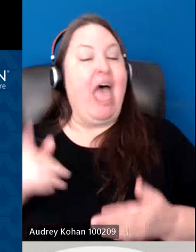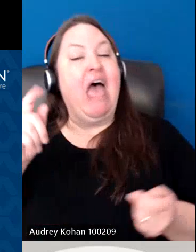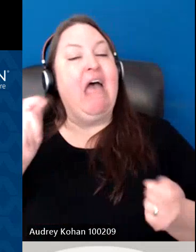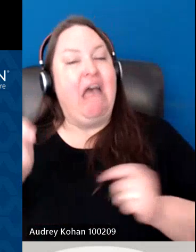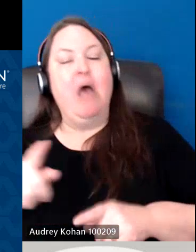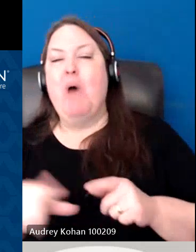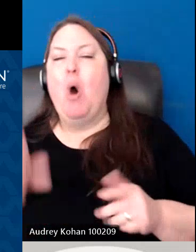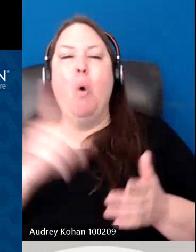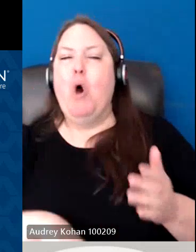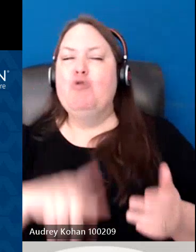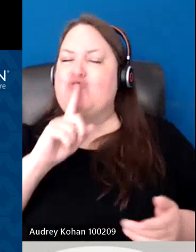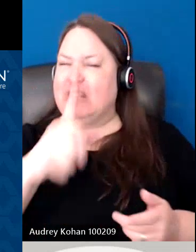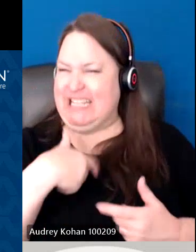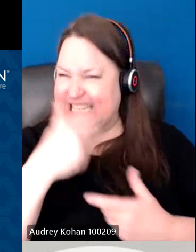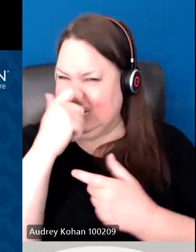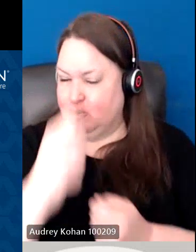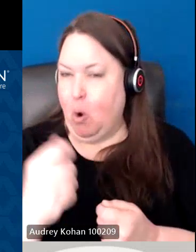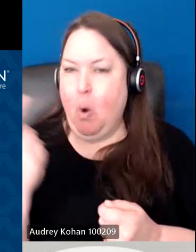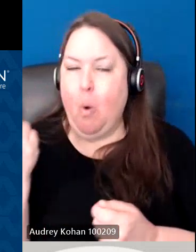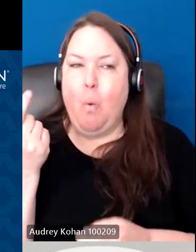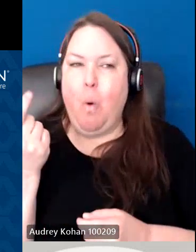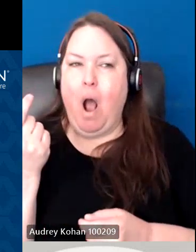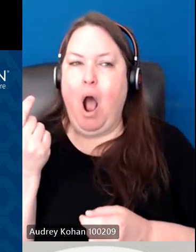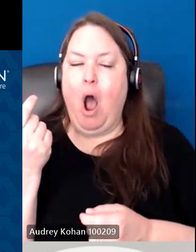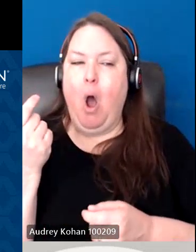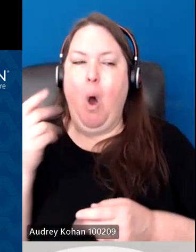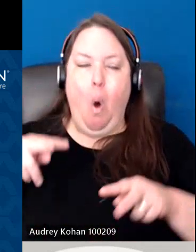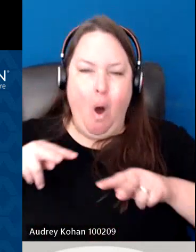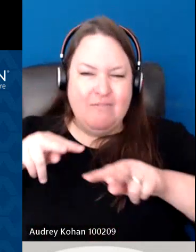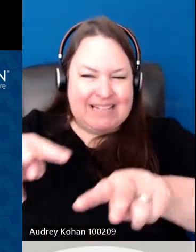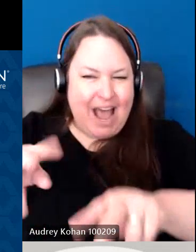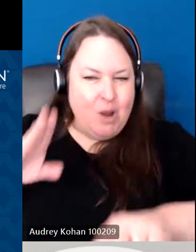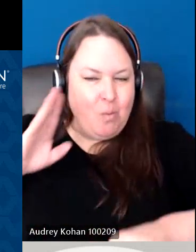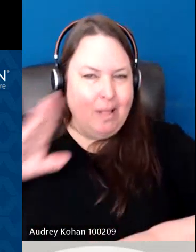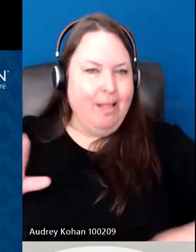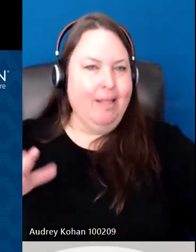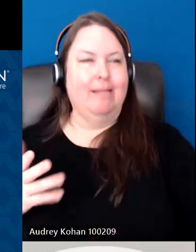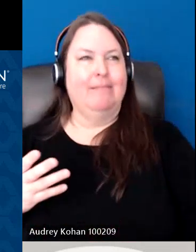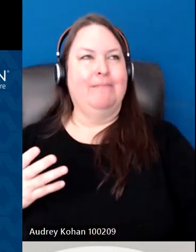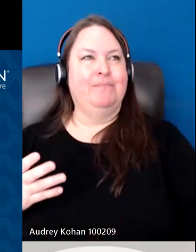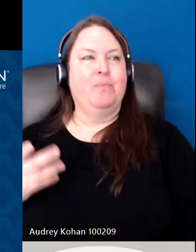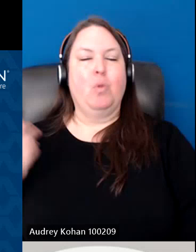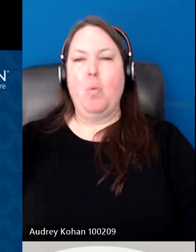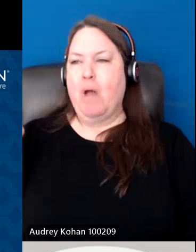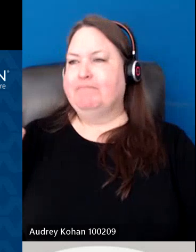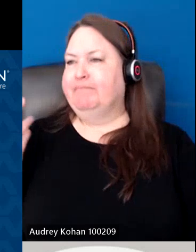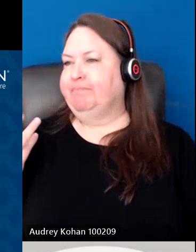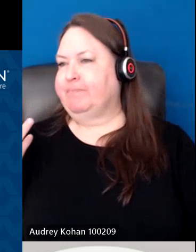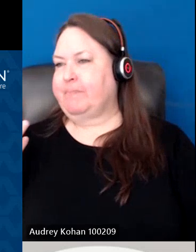be really interesting is what the oversight's going to be what the um you know what the